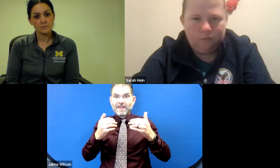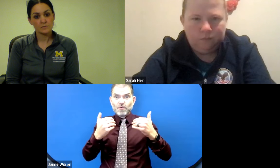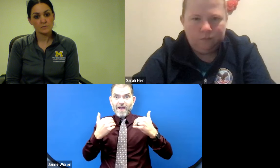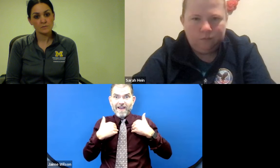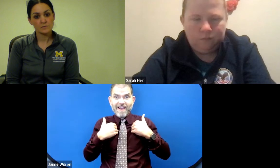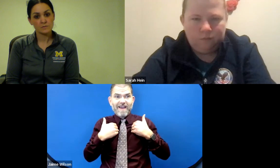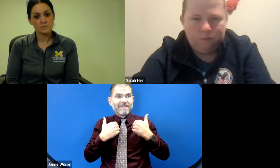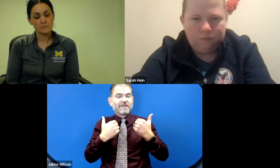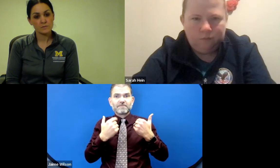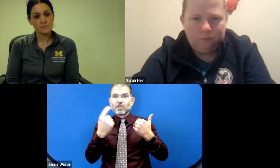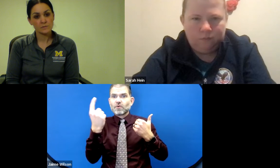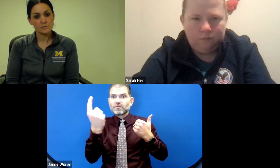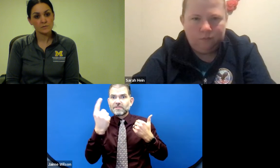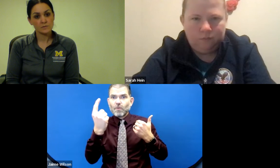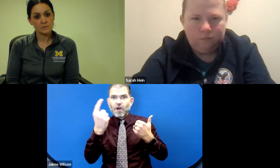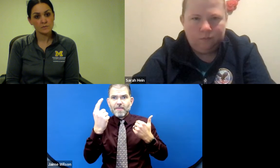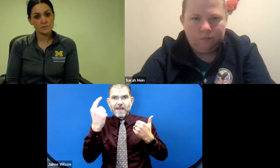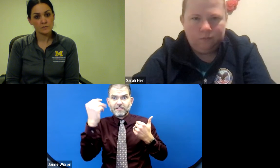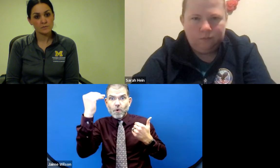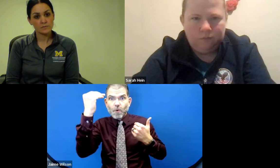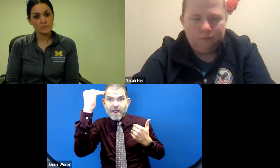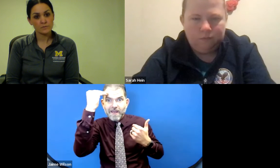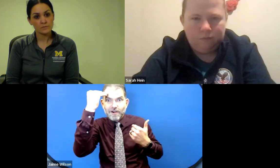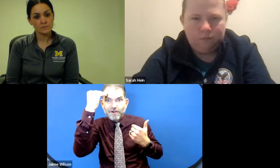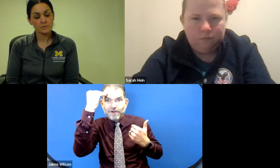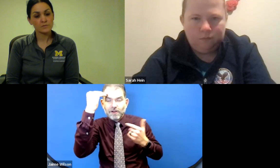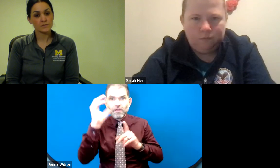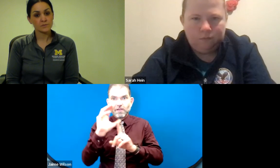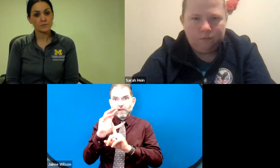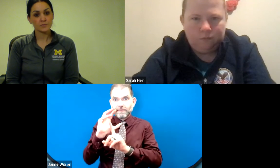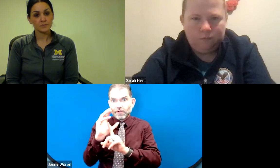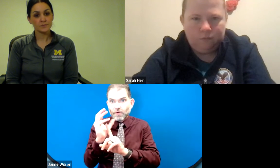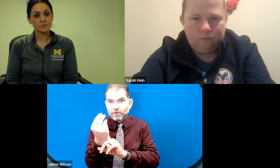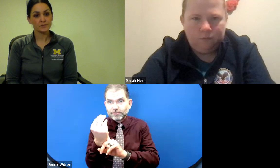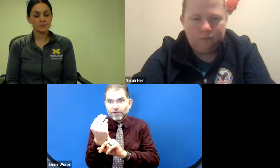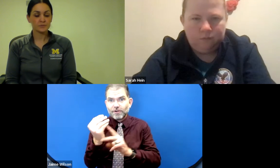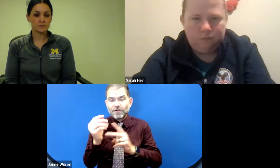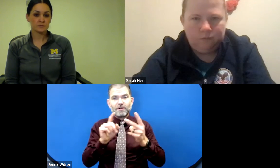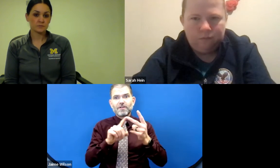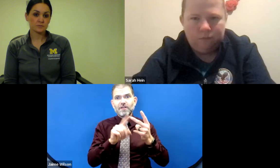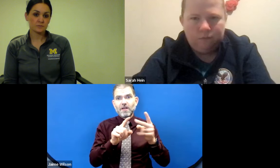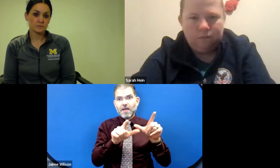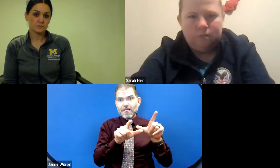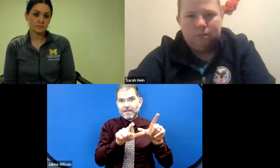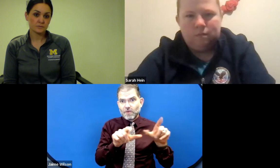ASL Interpreter: So it's really important ASL Interpreter: that you have someone that's aware of the cultural